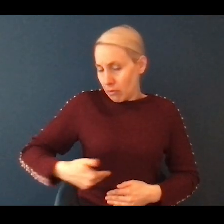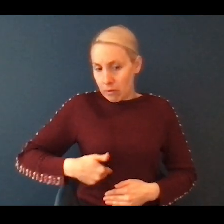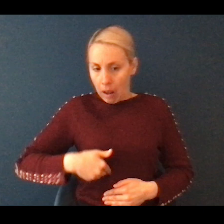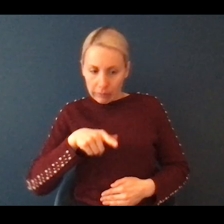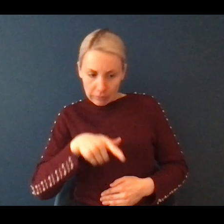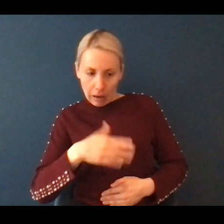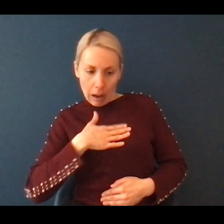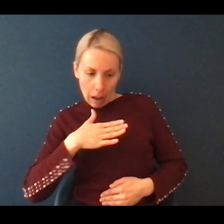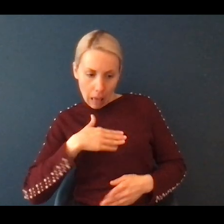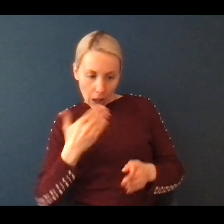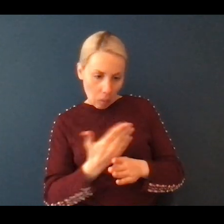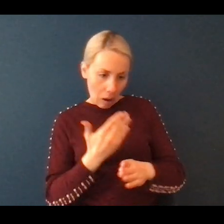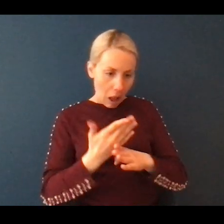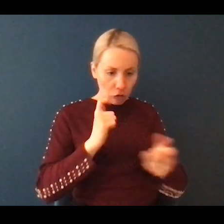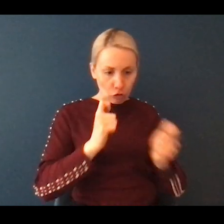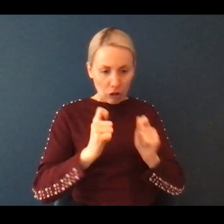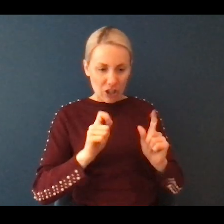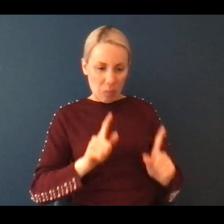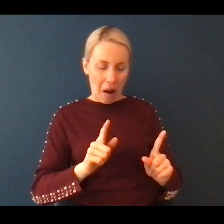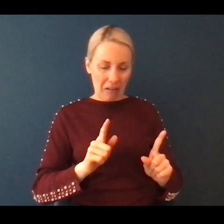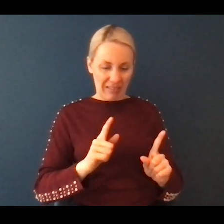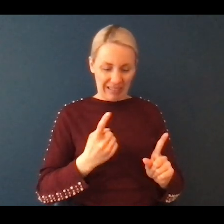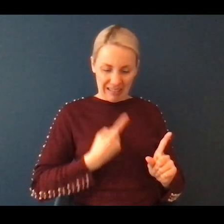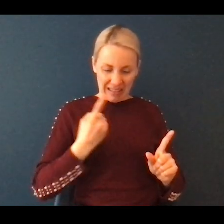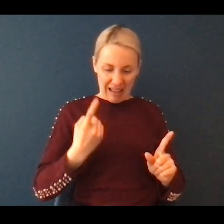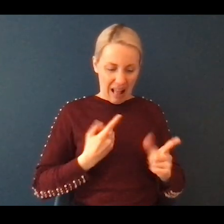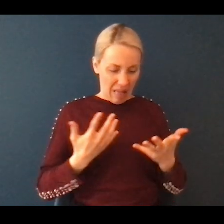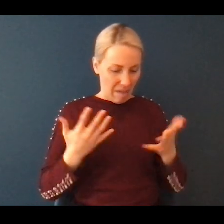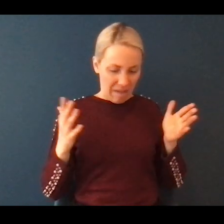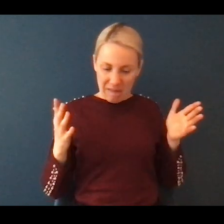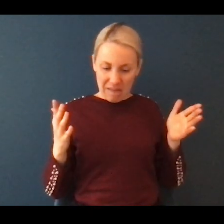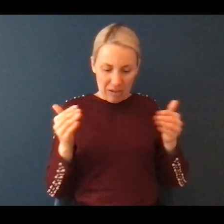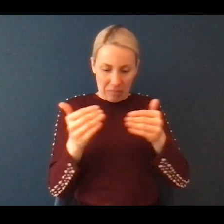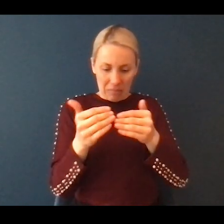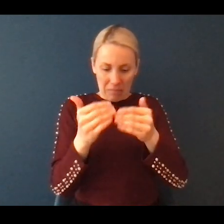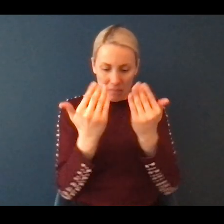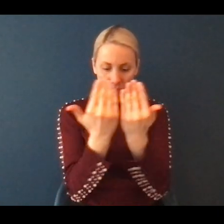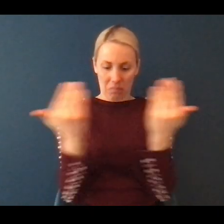often you really sometimes want to just get out of yourself or your studio and just see